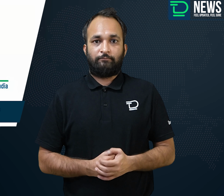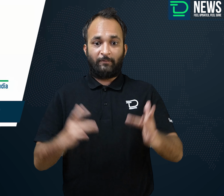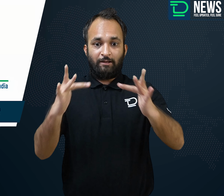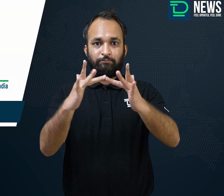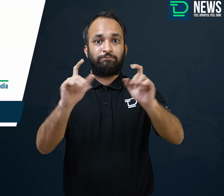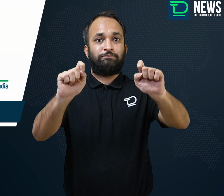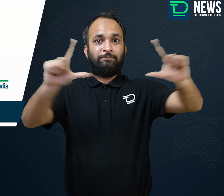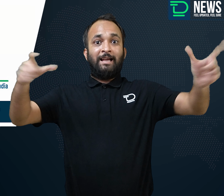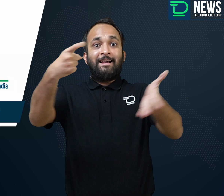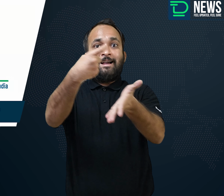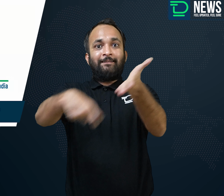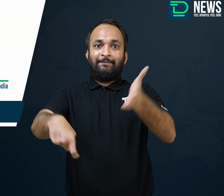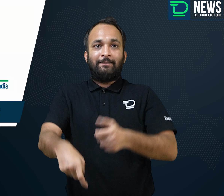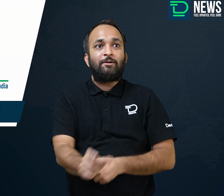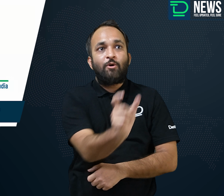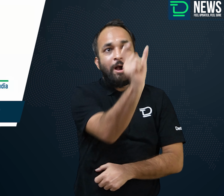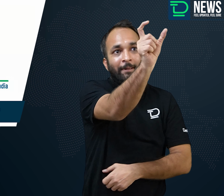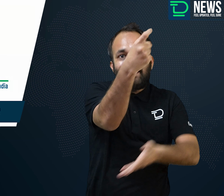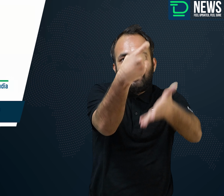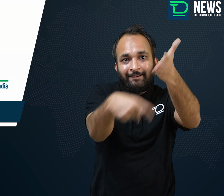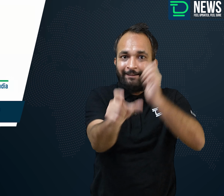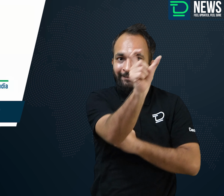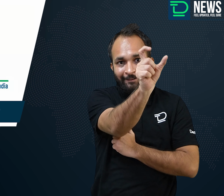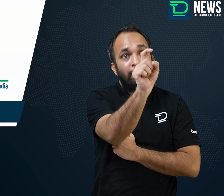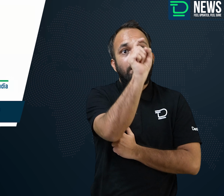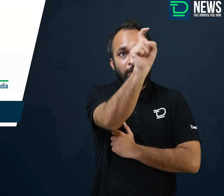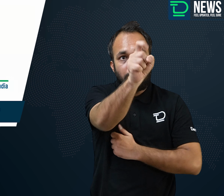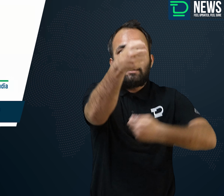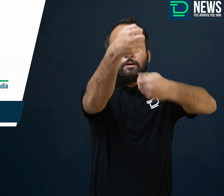After that, after logging into the website, the next page will open